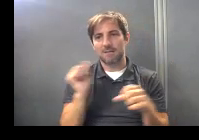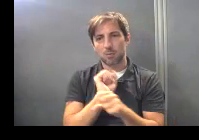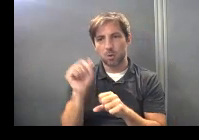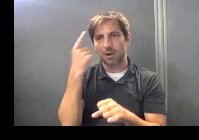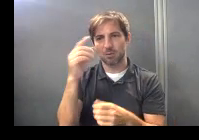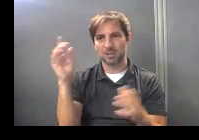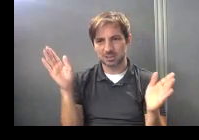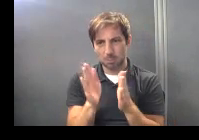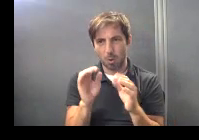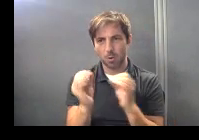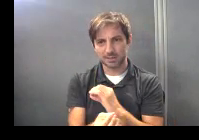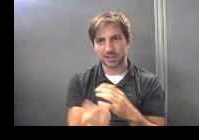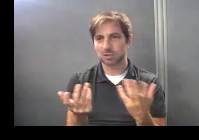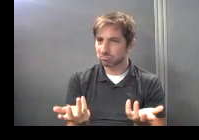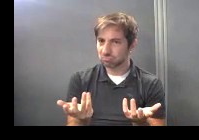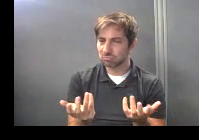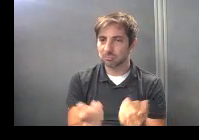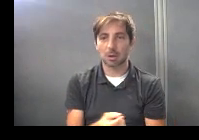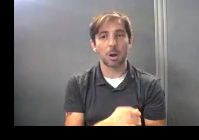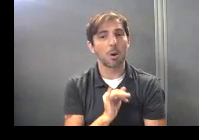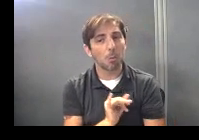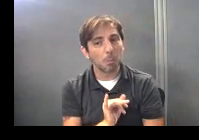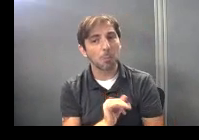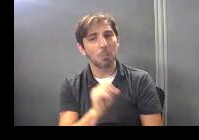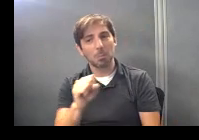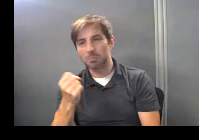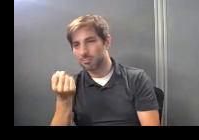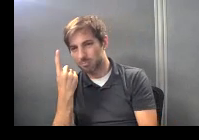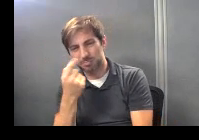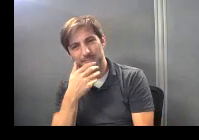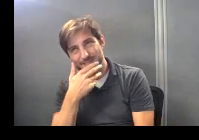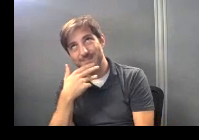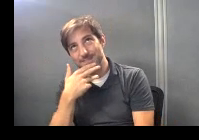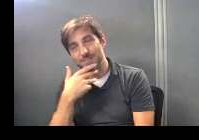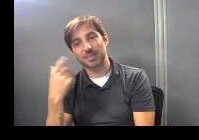I TOTALLY GET THAT. THAT'S FEEDBACK WE GET A LOT.